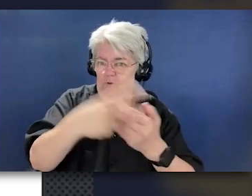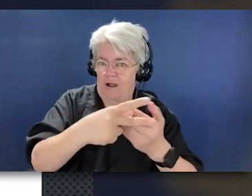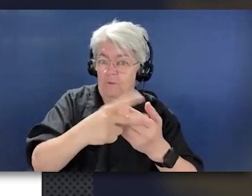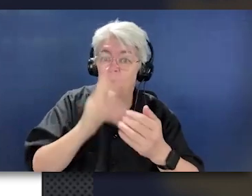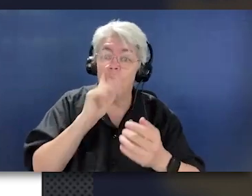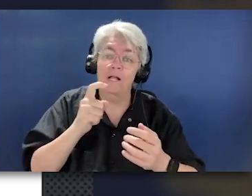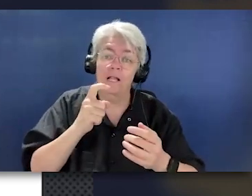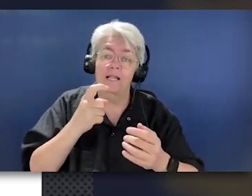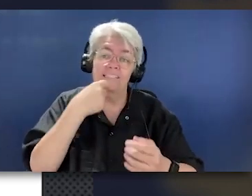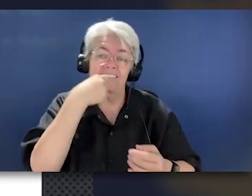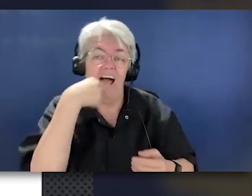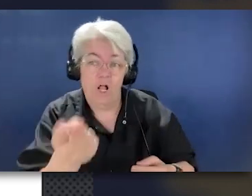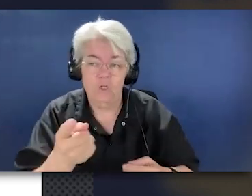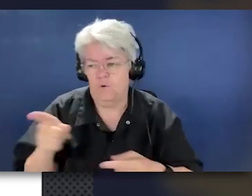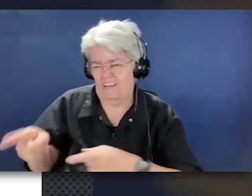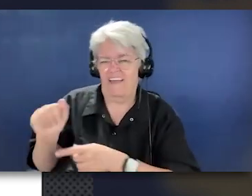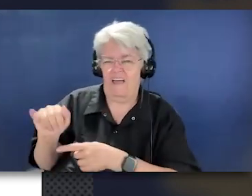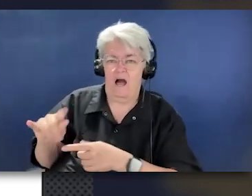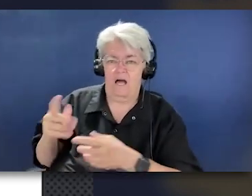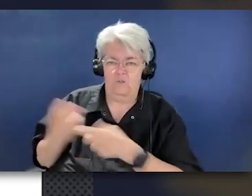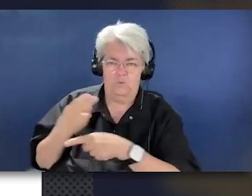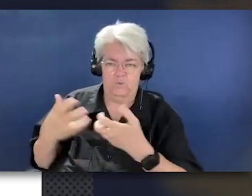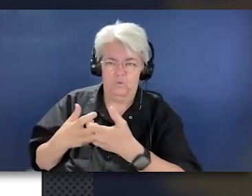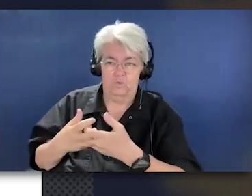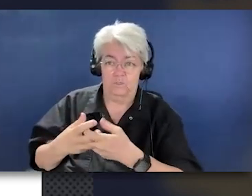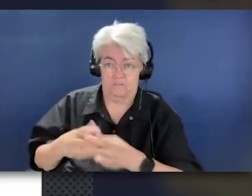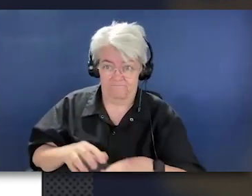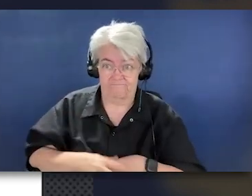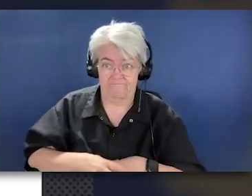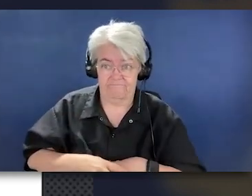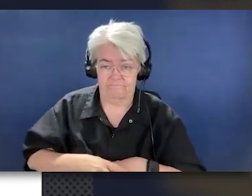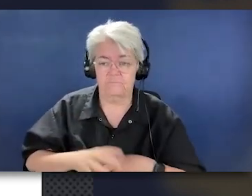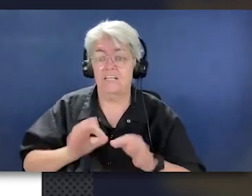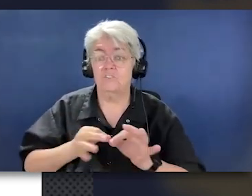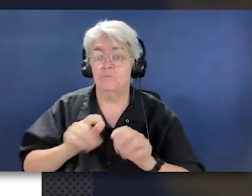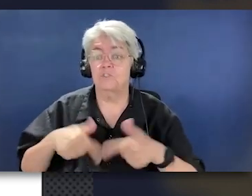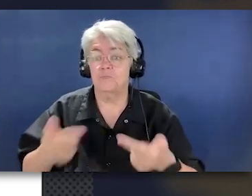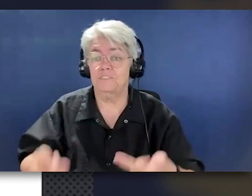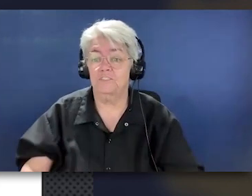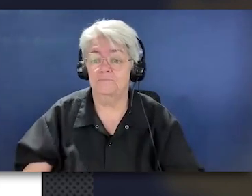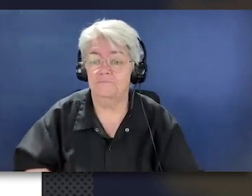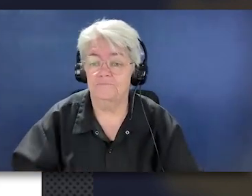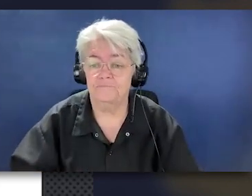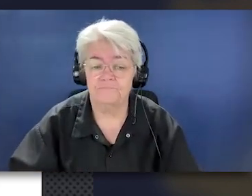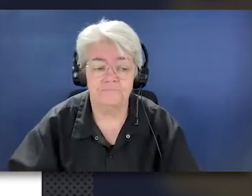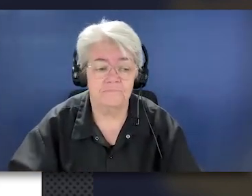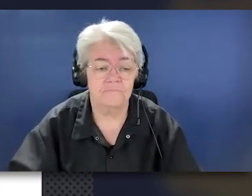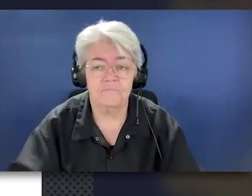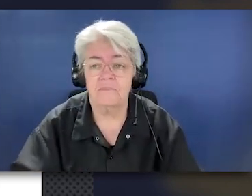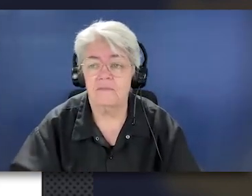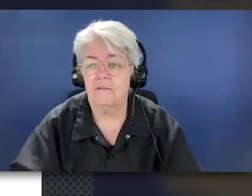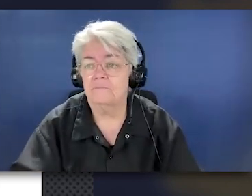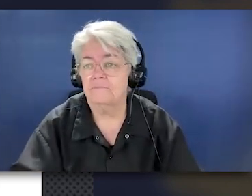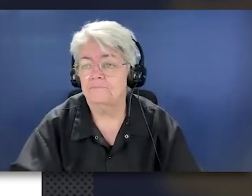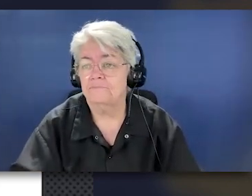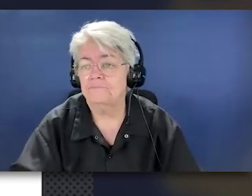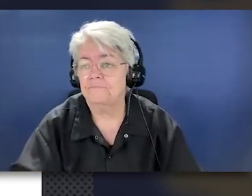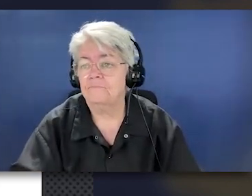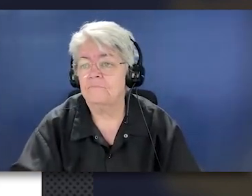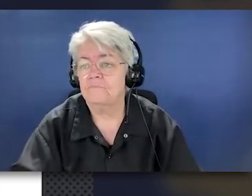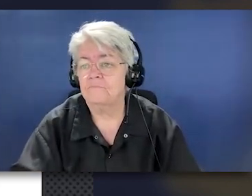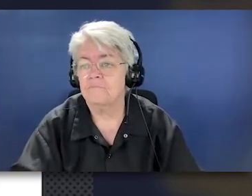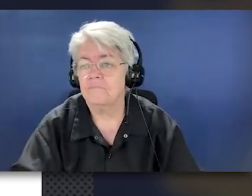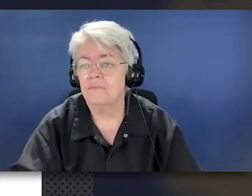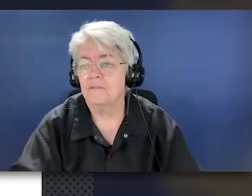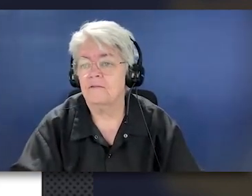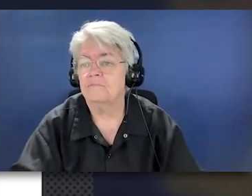if your students have used it? Yeah. Right now, you can’t. If you are teaching, again,